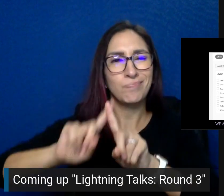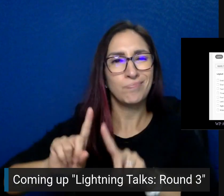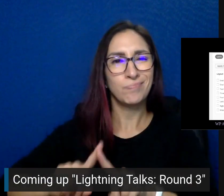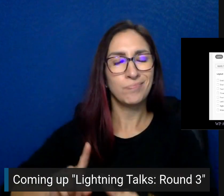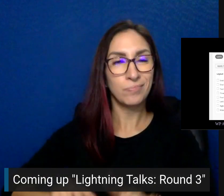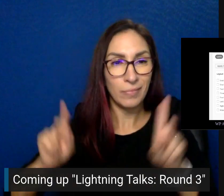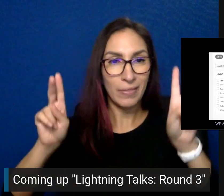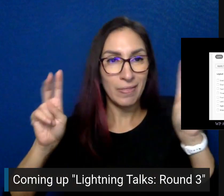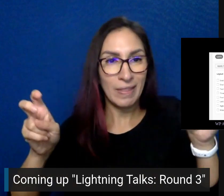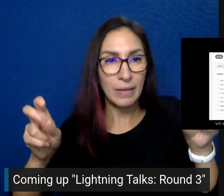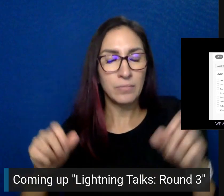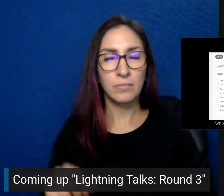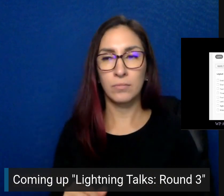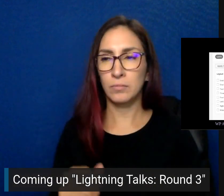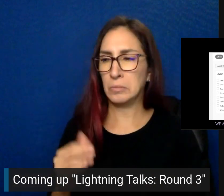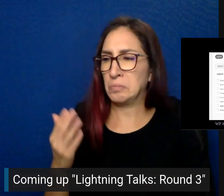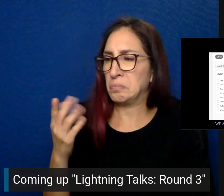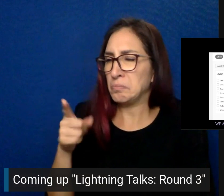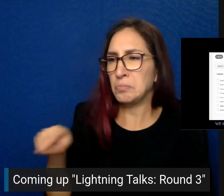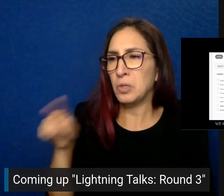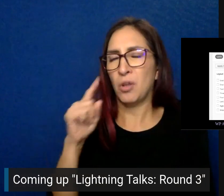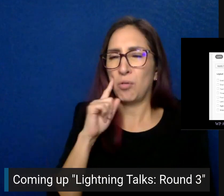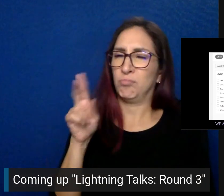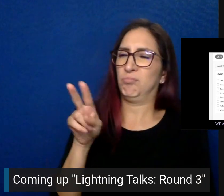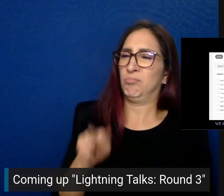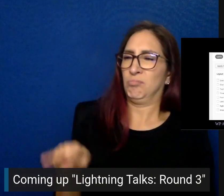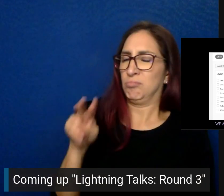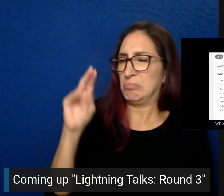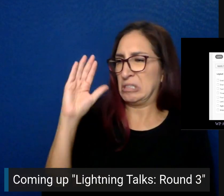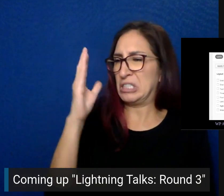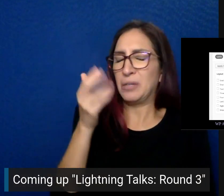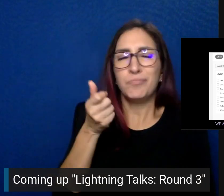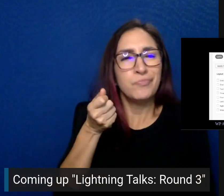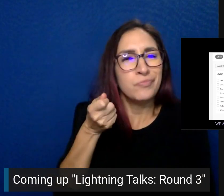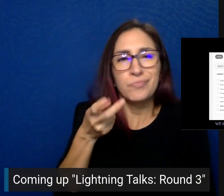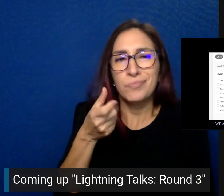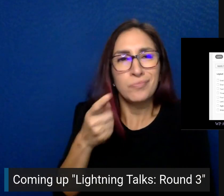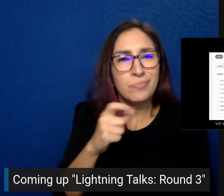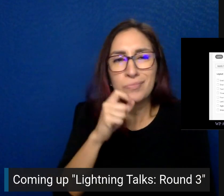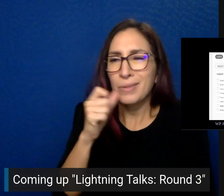to how many themes are available, but there's 100 different themes you can choose from.